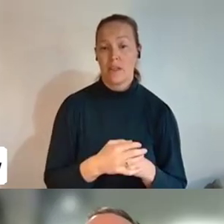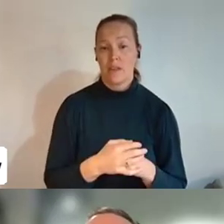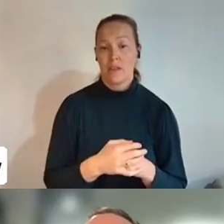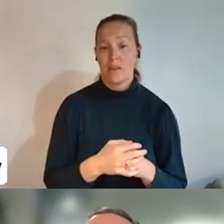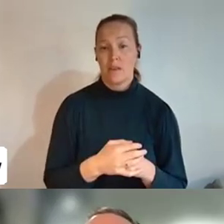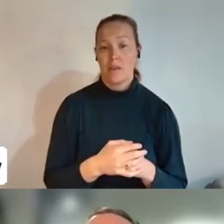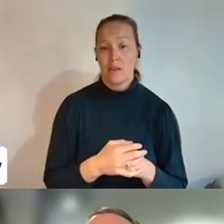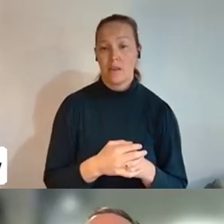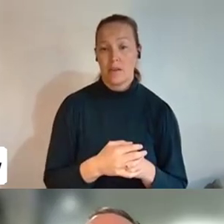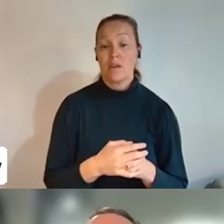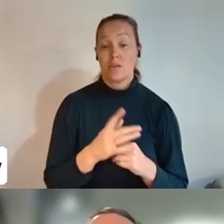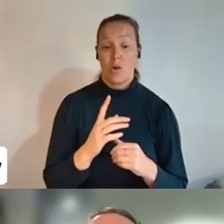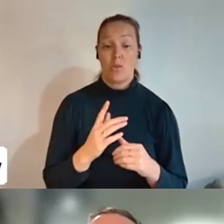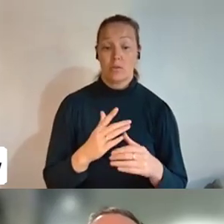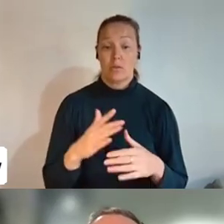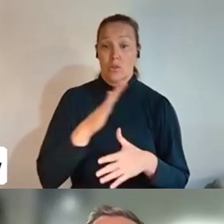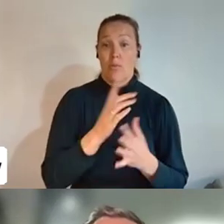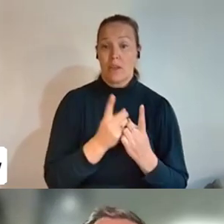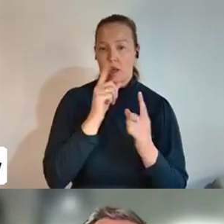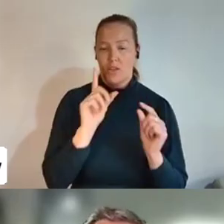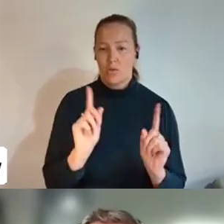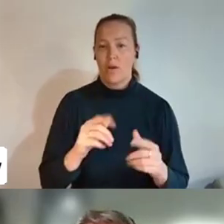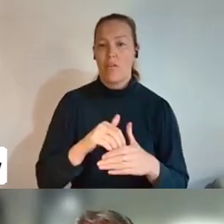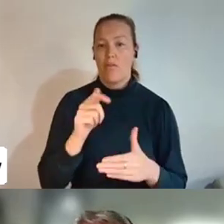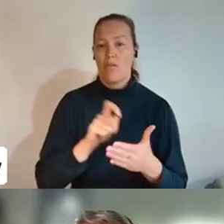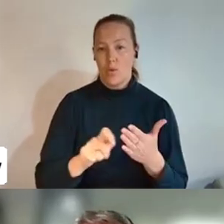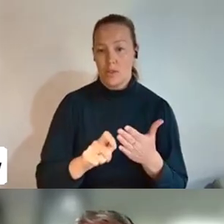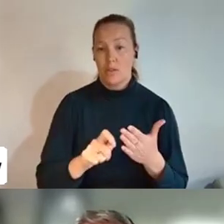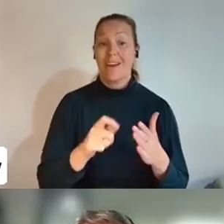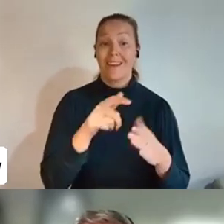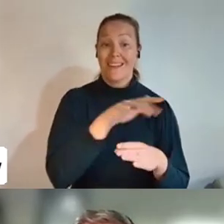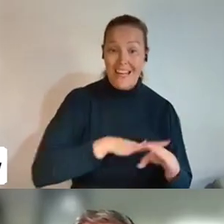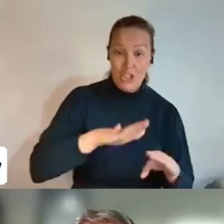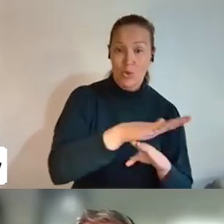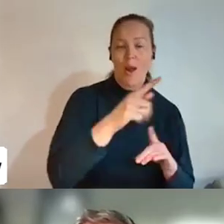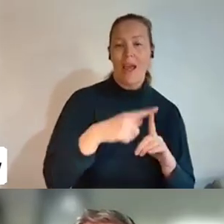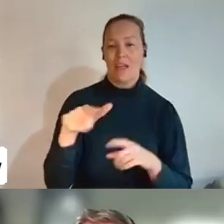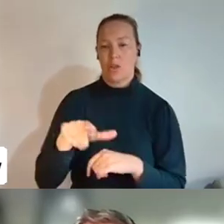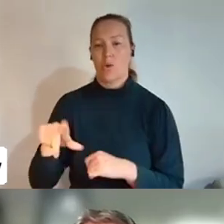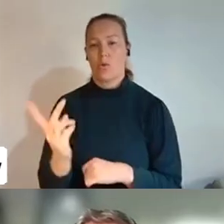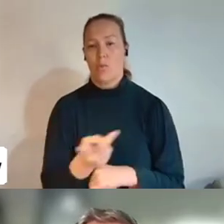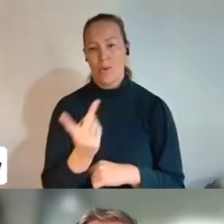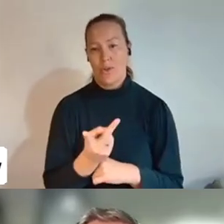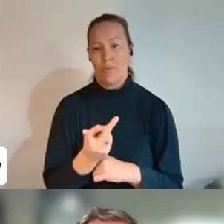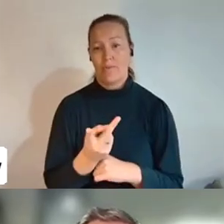we can vote; but crucially we can vote locally as well as nationally. So only 29% of eligible voters